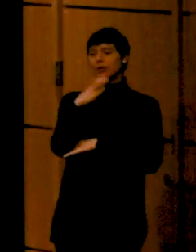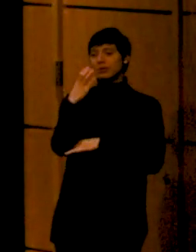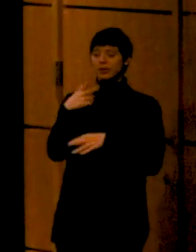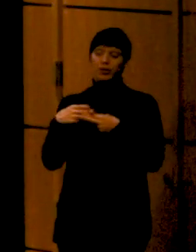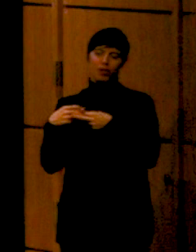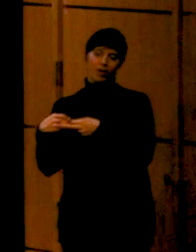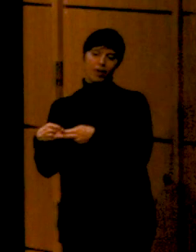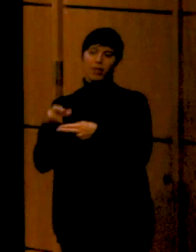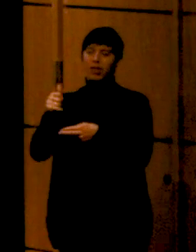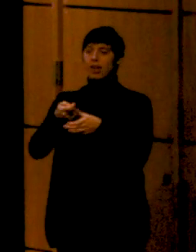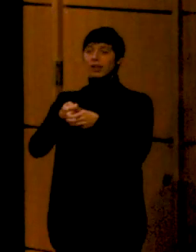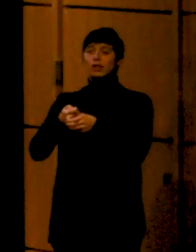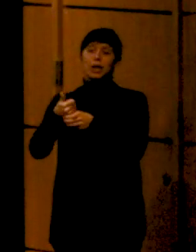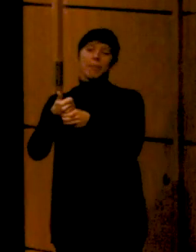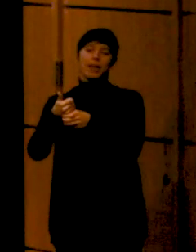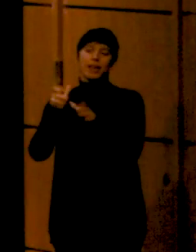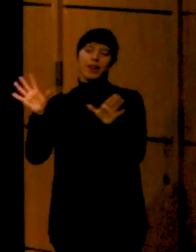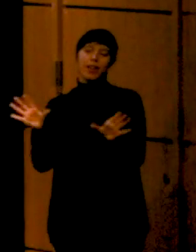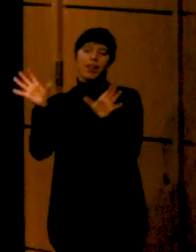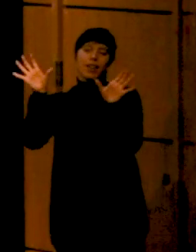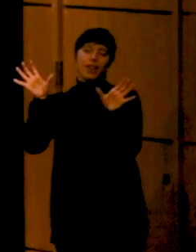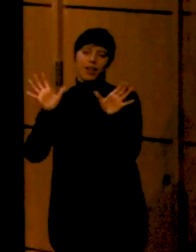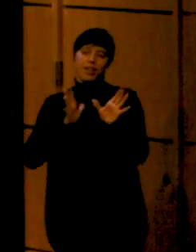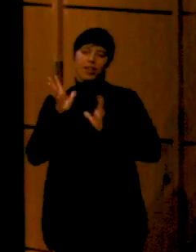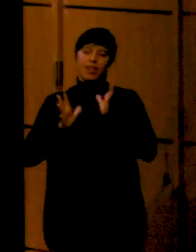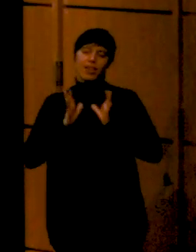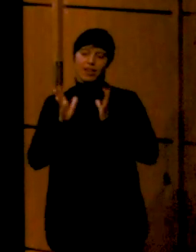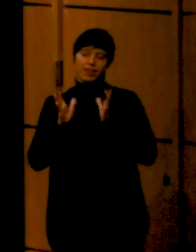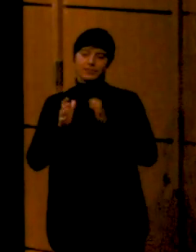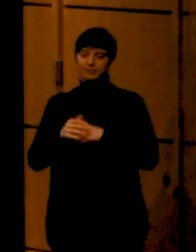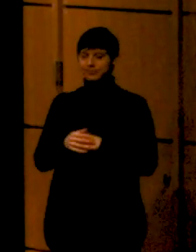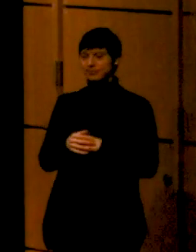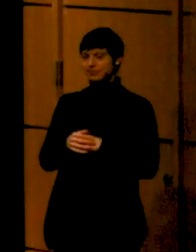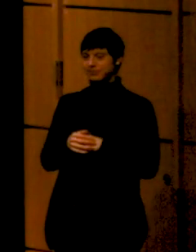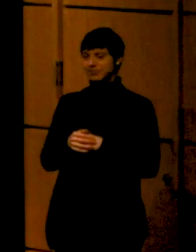the champagne version, the cork is popped.